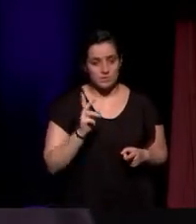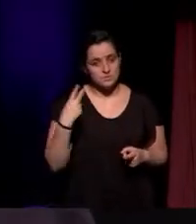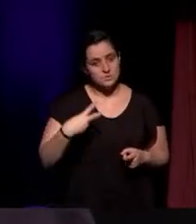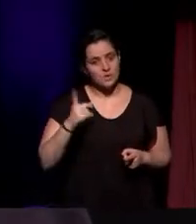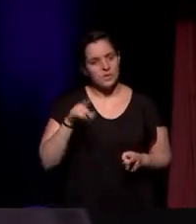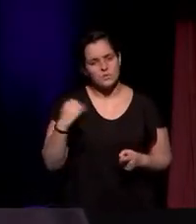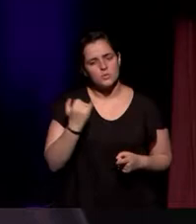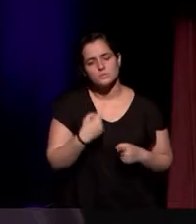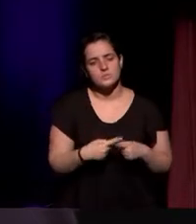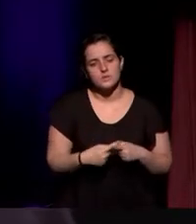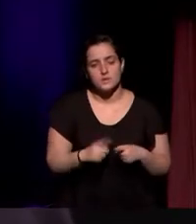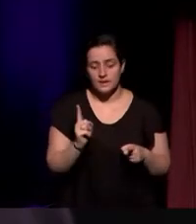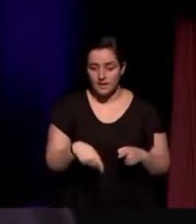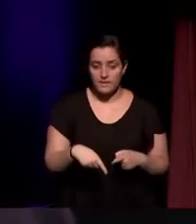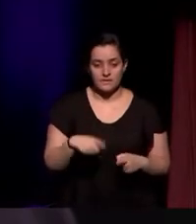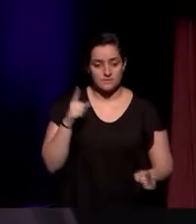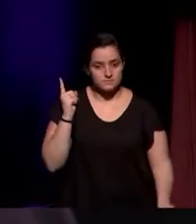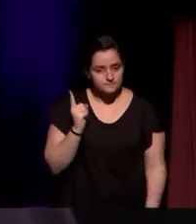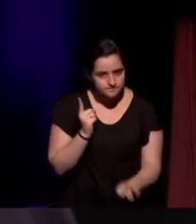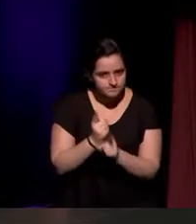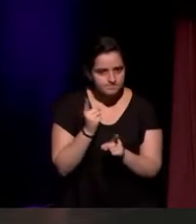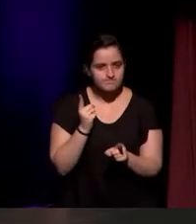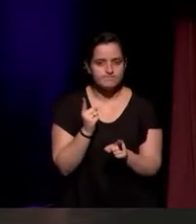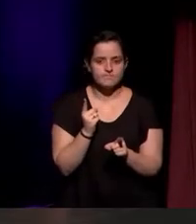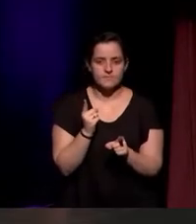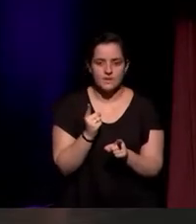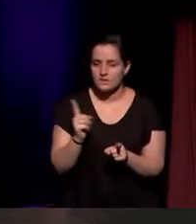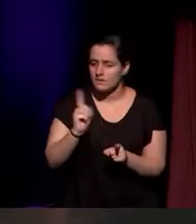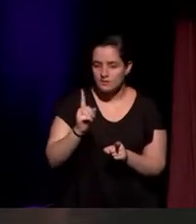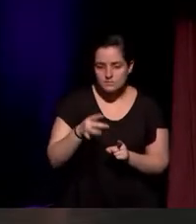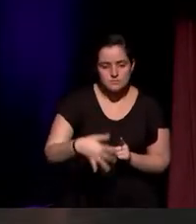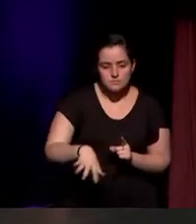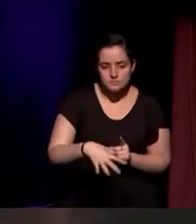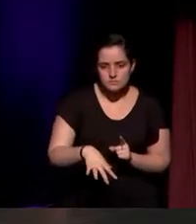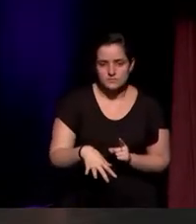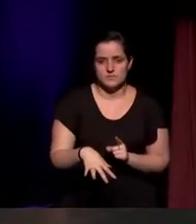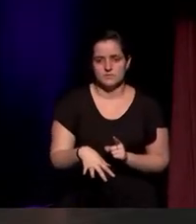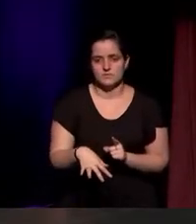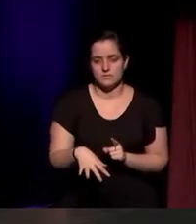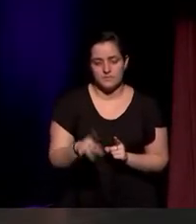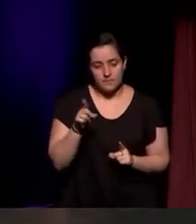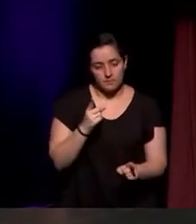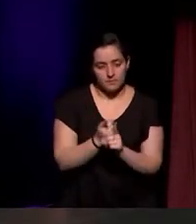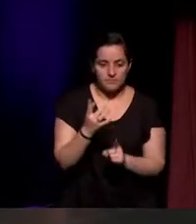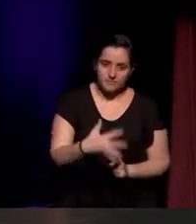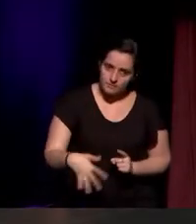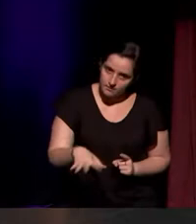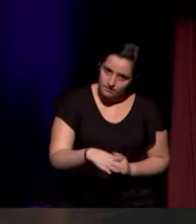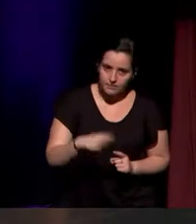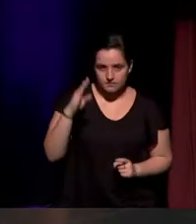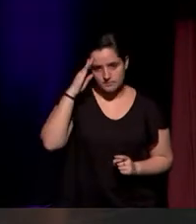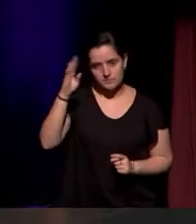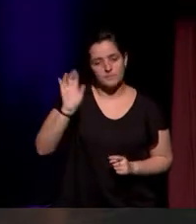To be able to identify the region and, mainly, the religion.